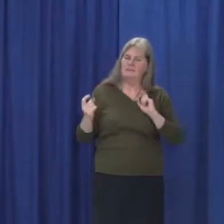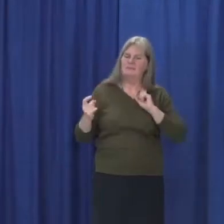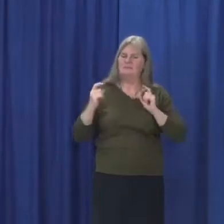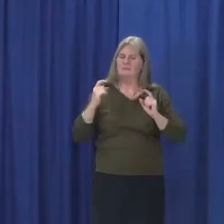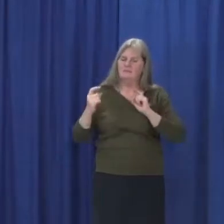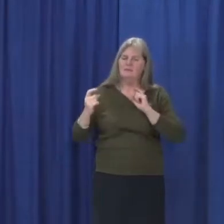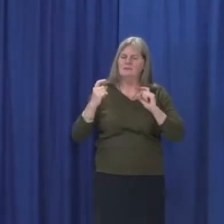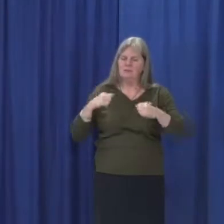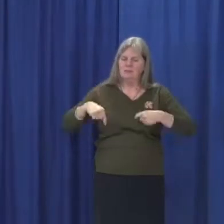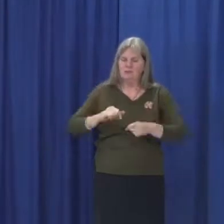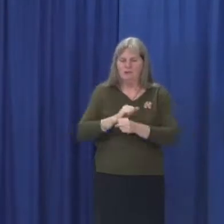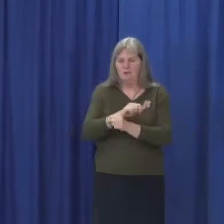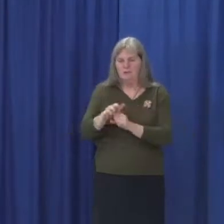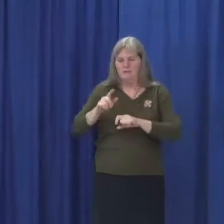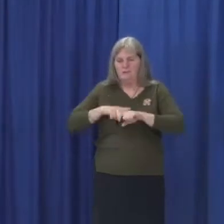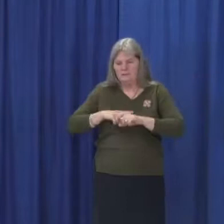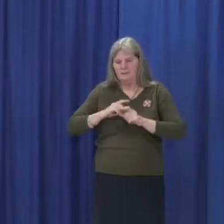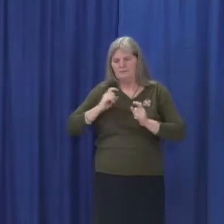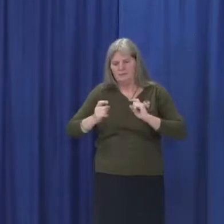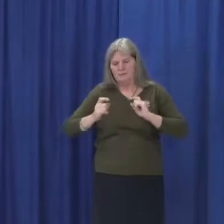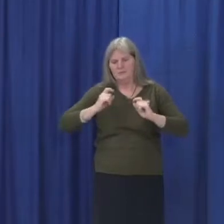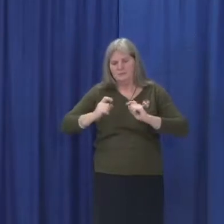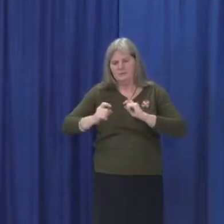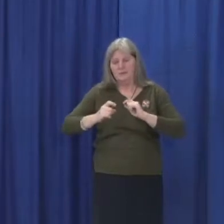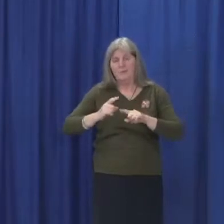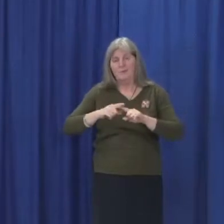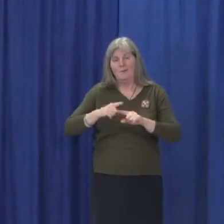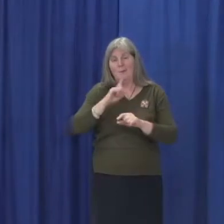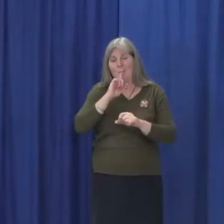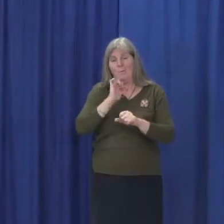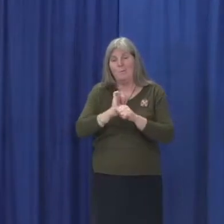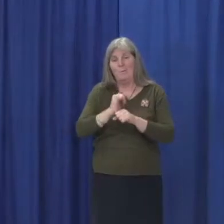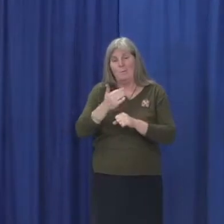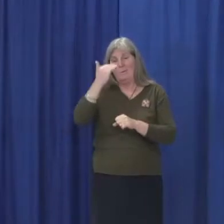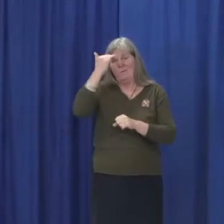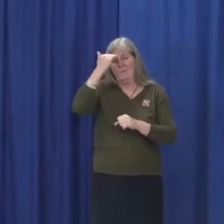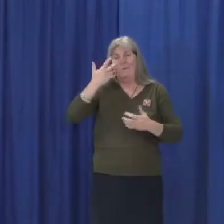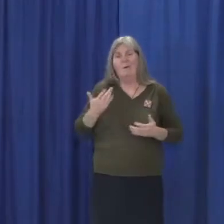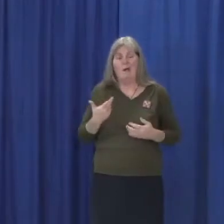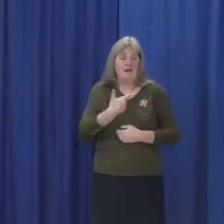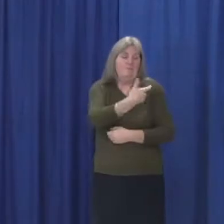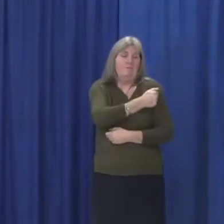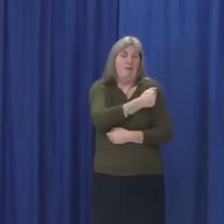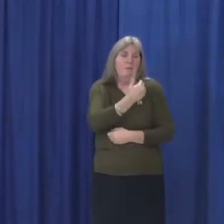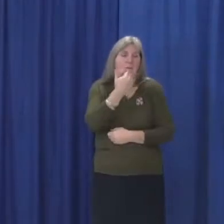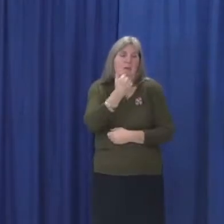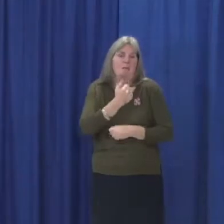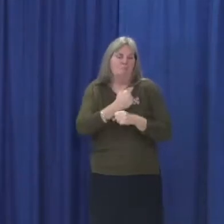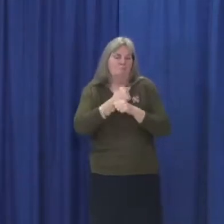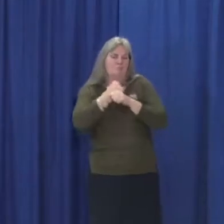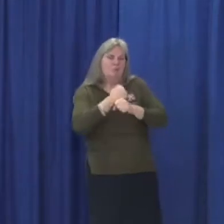throughout the pandemic we know for certain that vaccinations remain the best protection